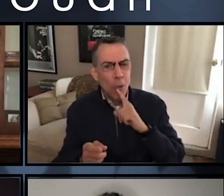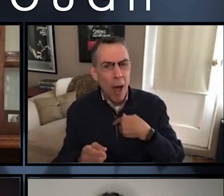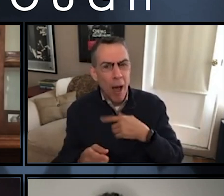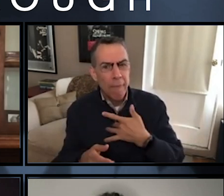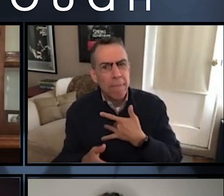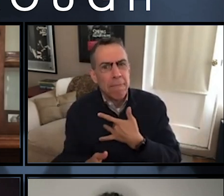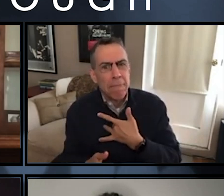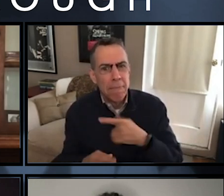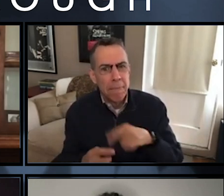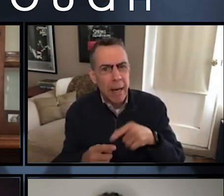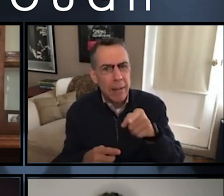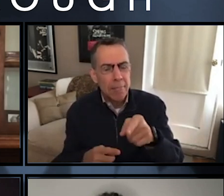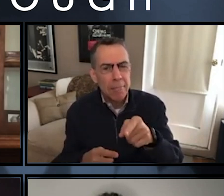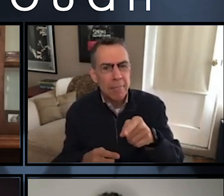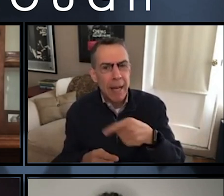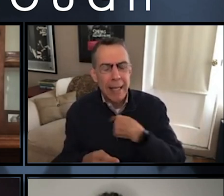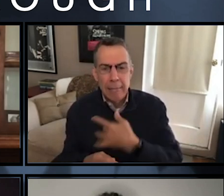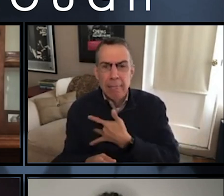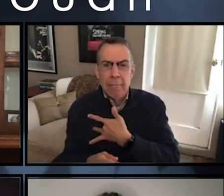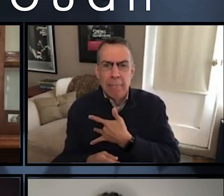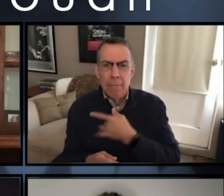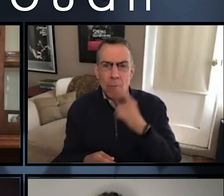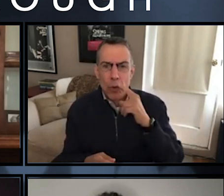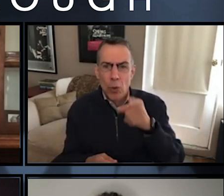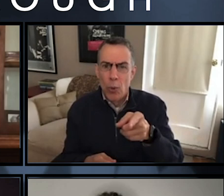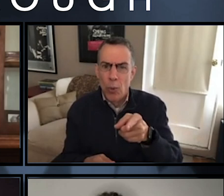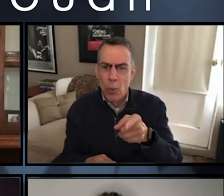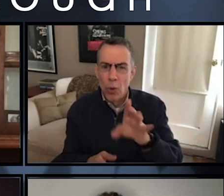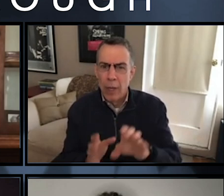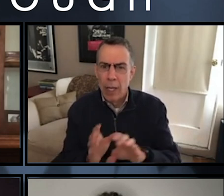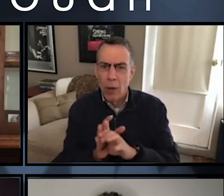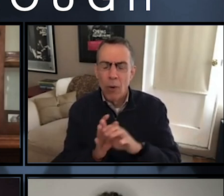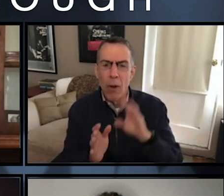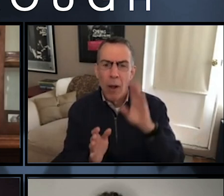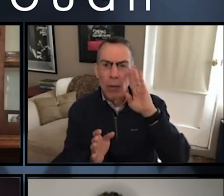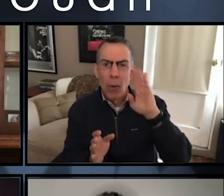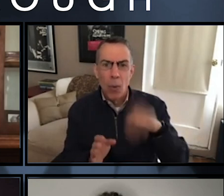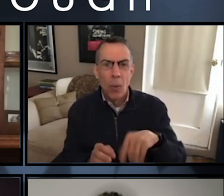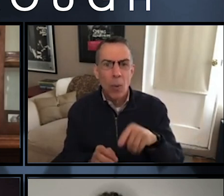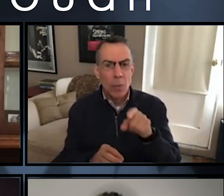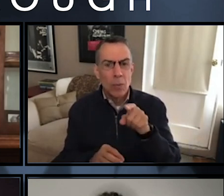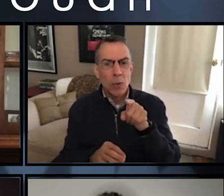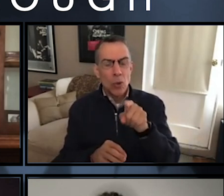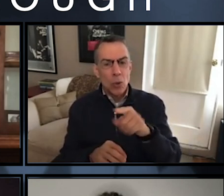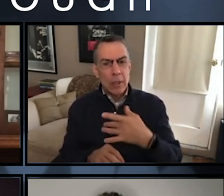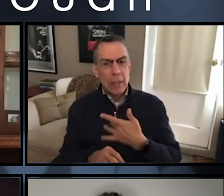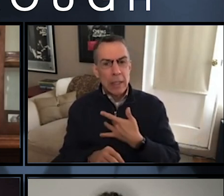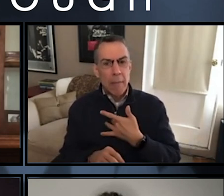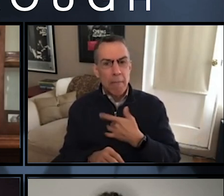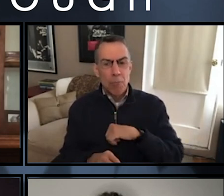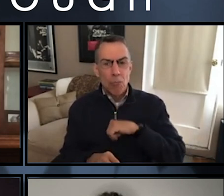quickly. I cared for you. And I knew that your sense of pride, you trying to